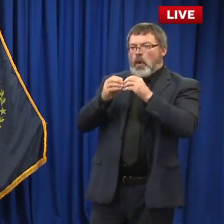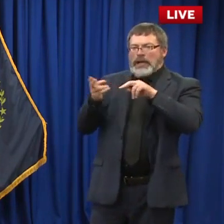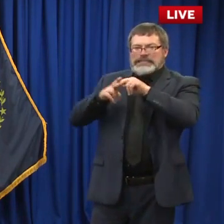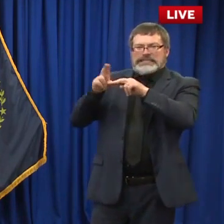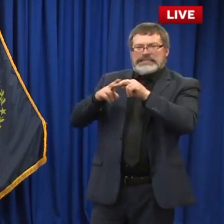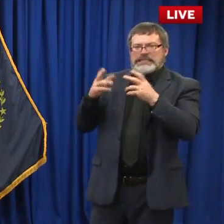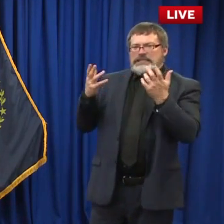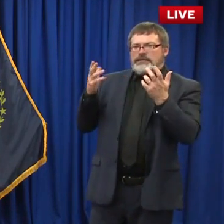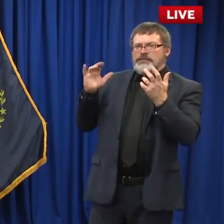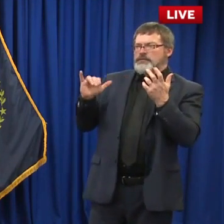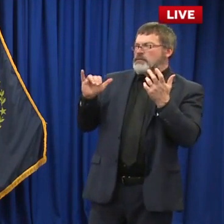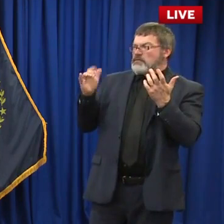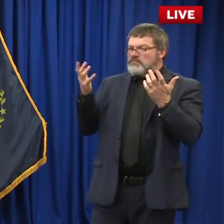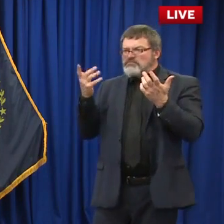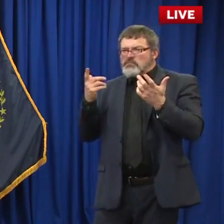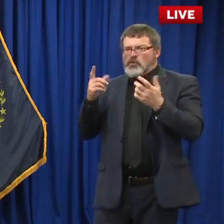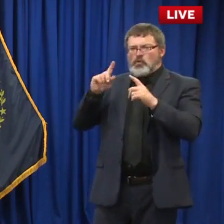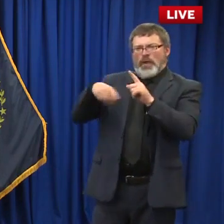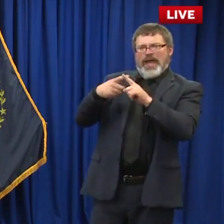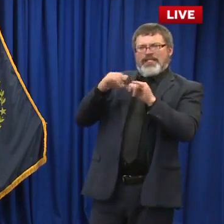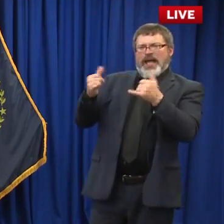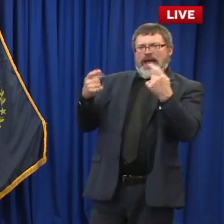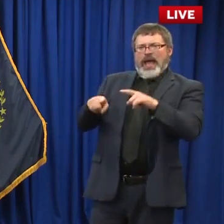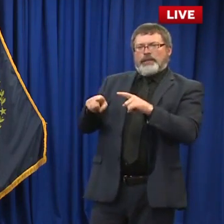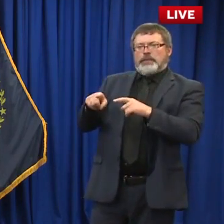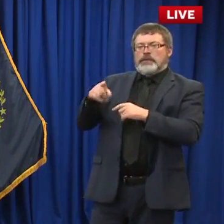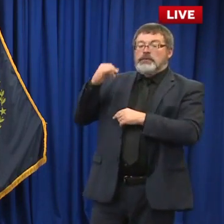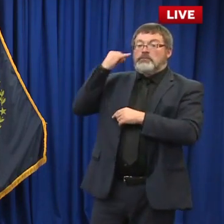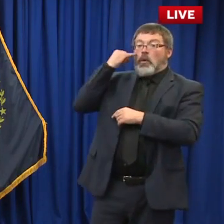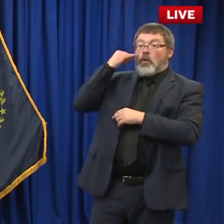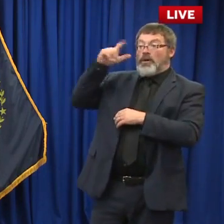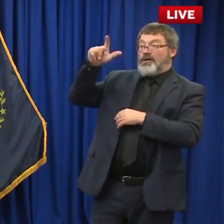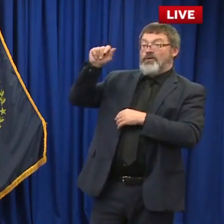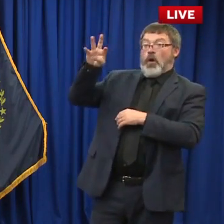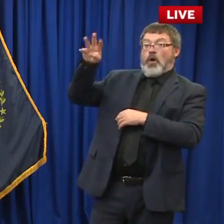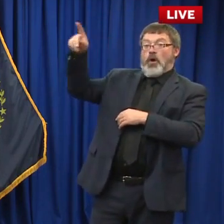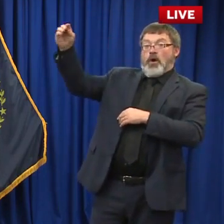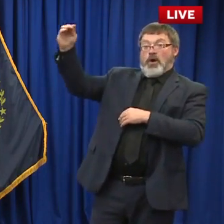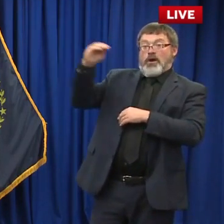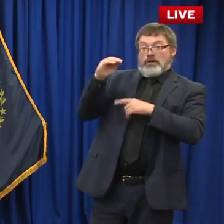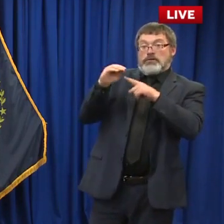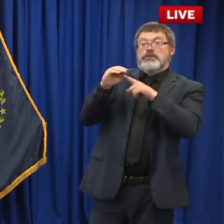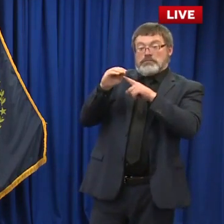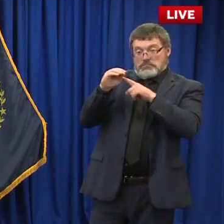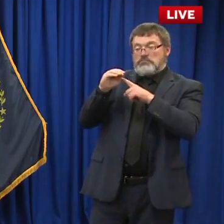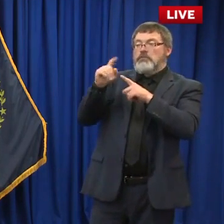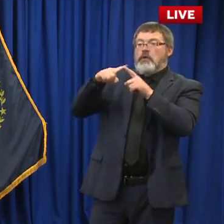CAPACITY. WHEN WILL YOU KNOW WHEN YOU MIGHT BE ABLE TO GET THOSE OR NOT, BECAUSE I GUESS THAT'S THE ASPECT OF THE DEFENSE PRODUCTION ACT.